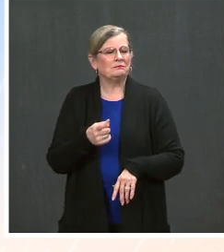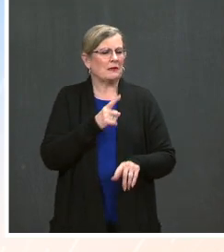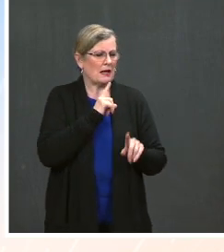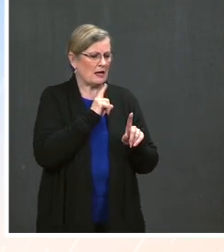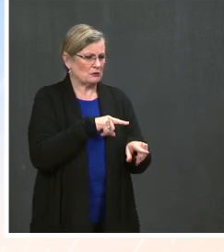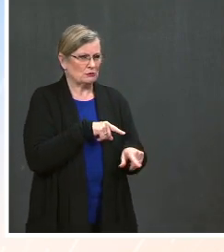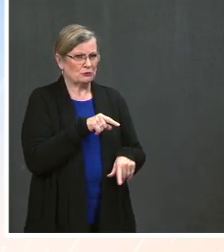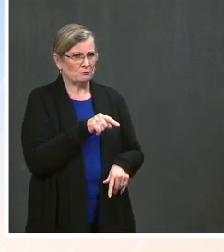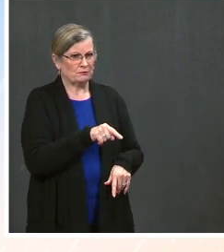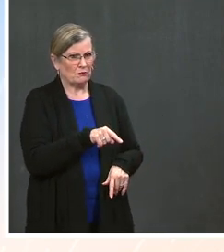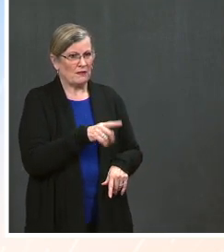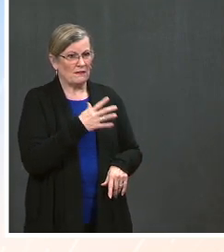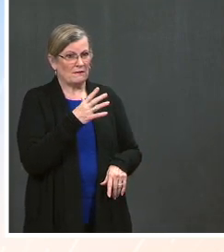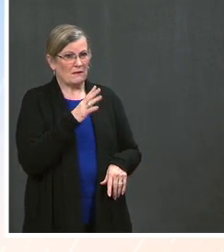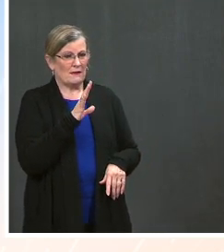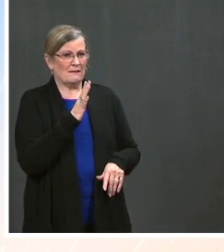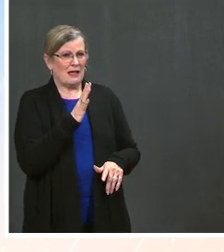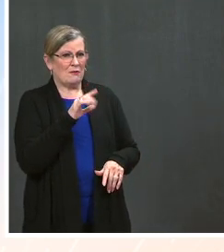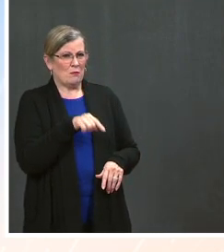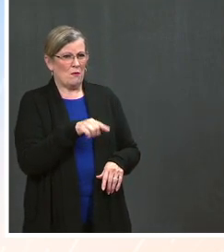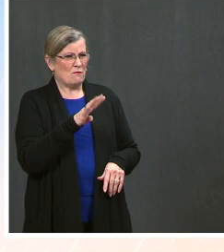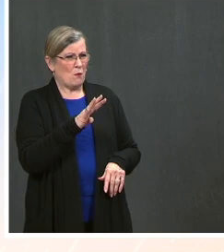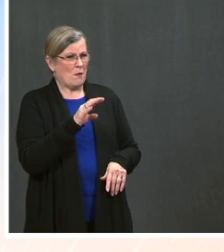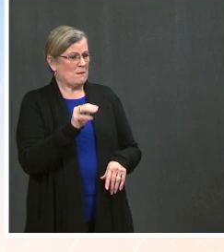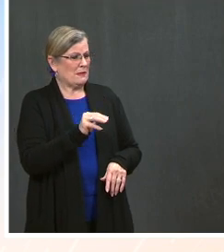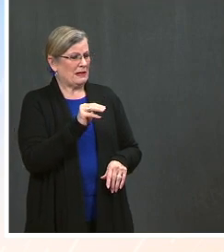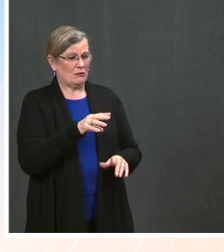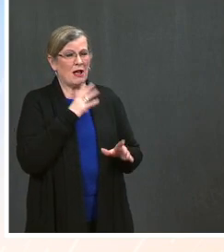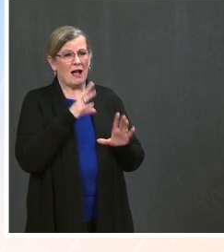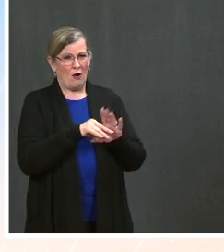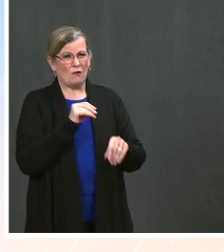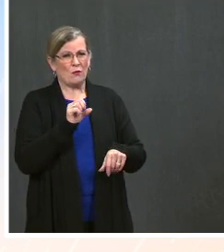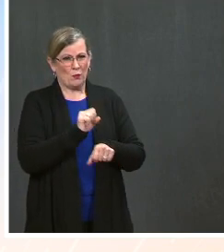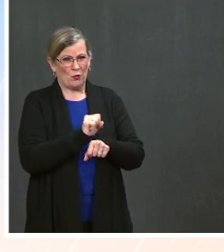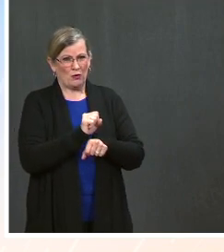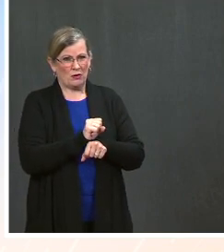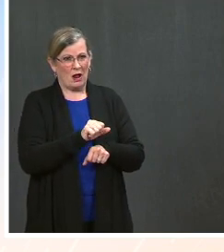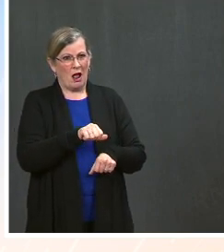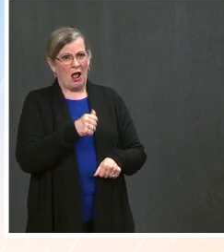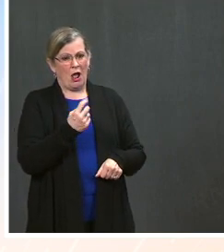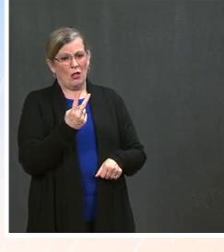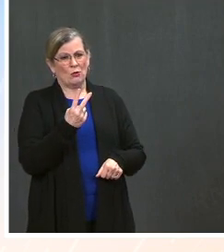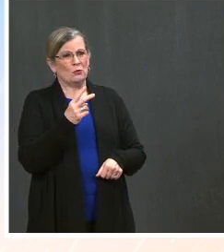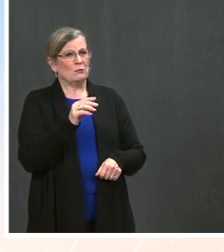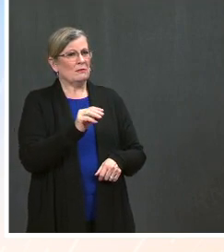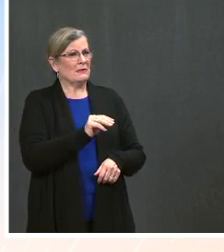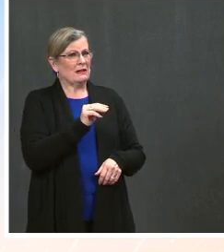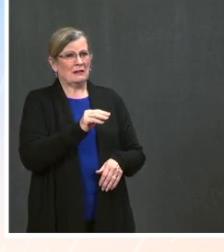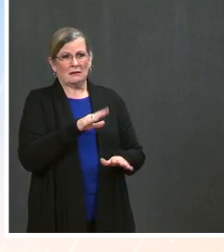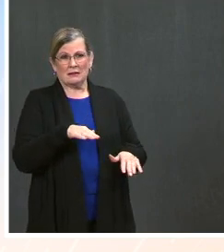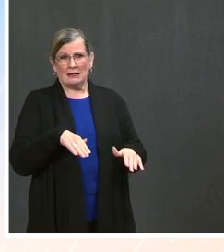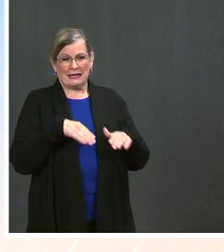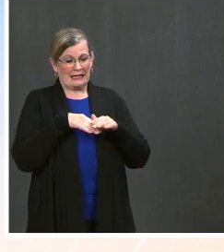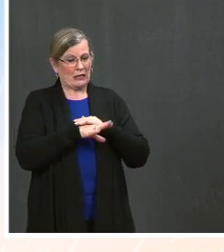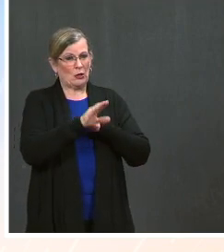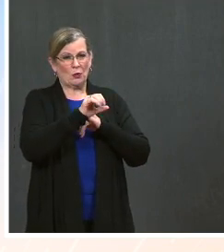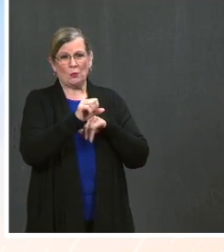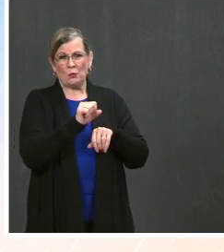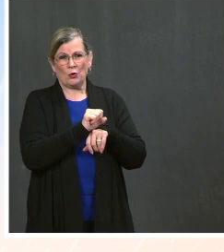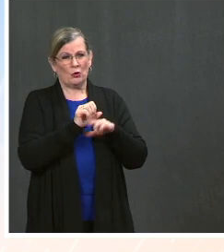The people -- and there's another nearly 2 million people that are not in the workforce. Again, I think it comes down to safety. I think it comes down to fear.